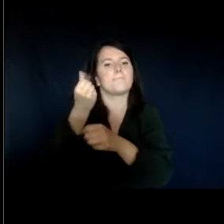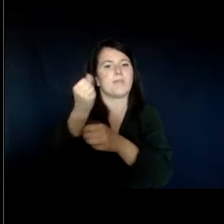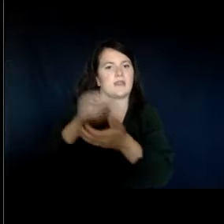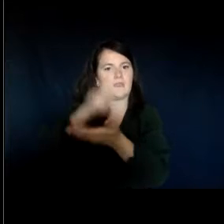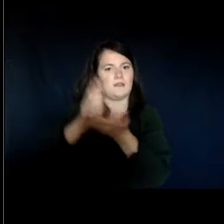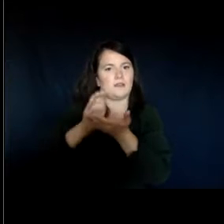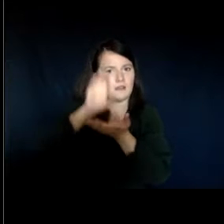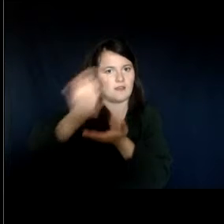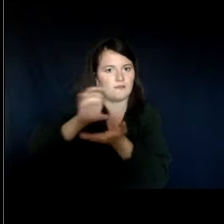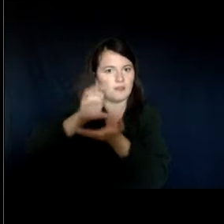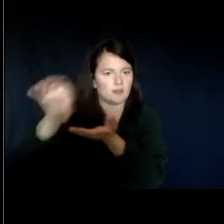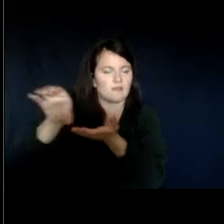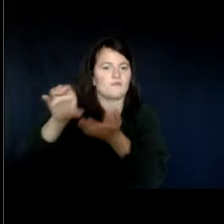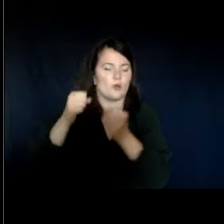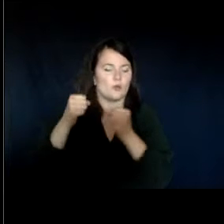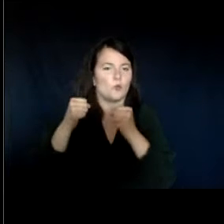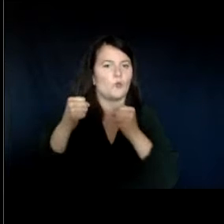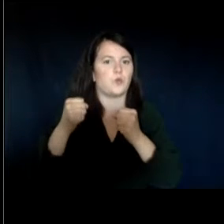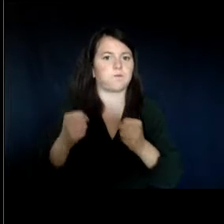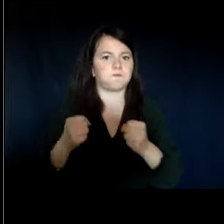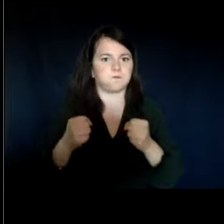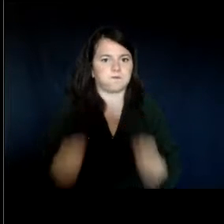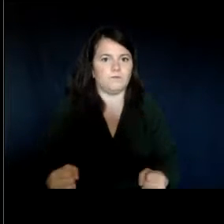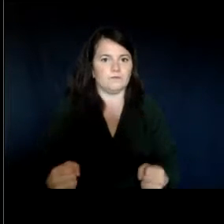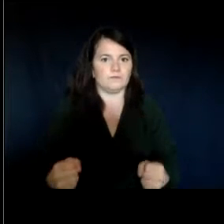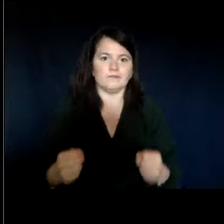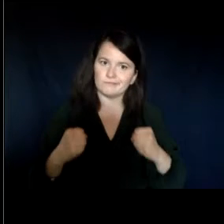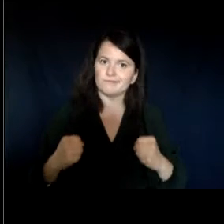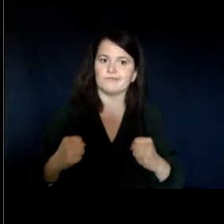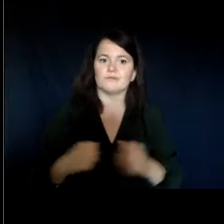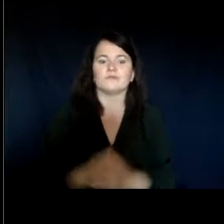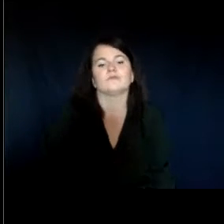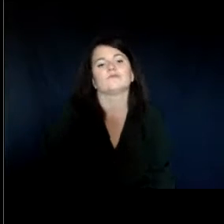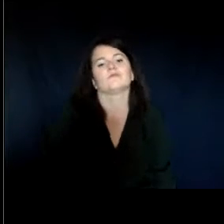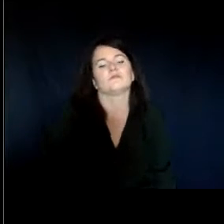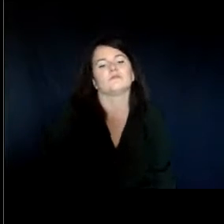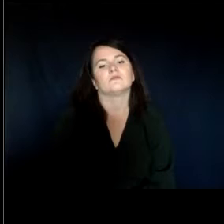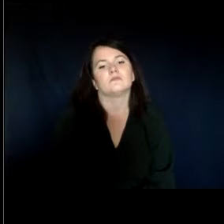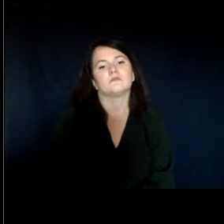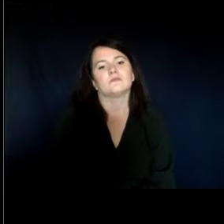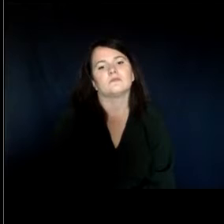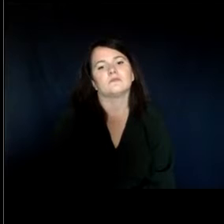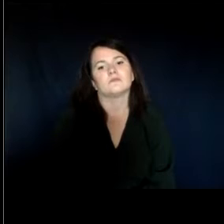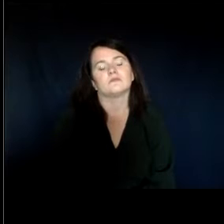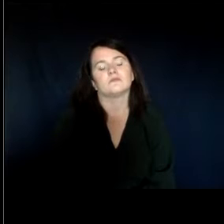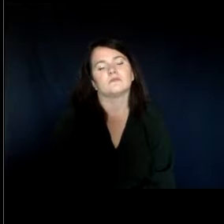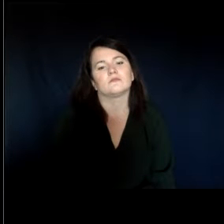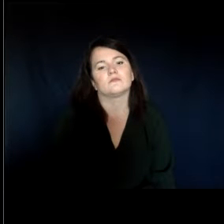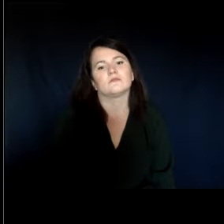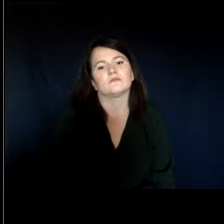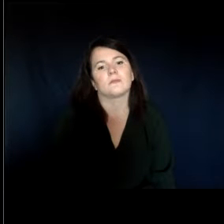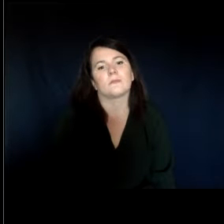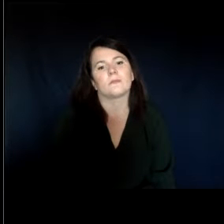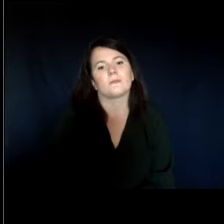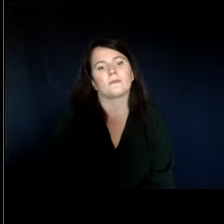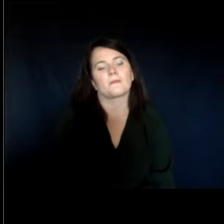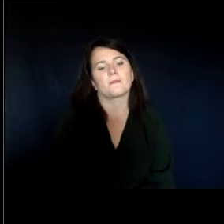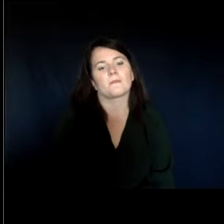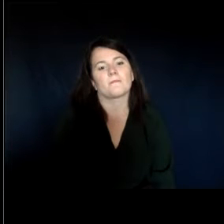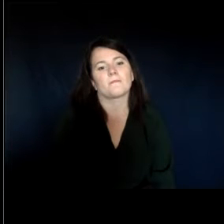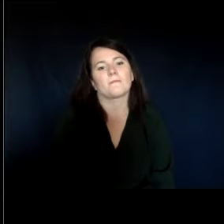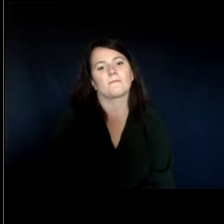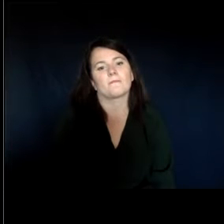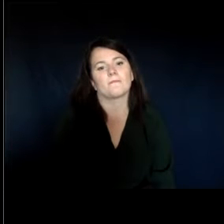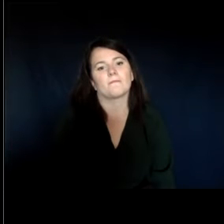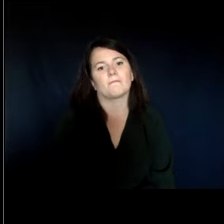it'll broadly cover the challenges that we've highlighted already